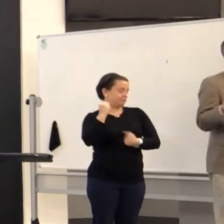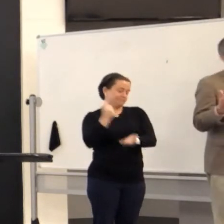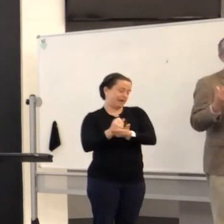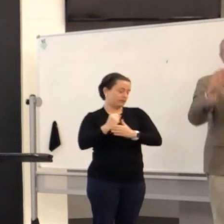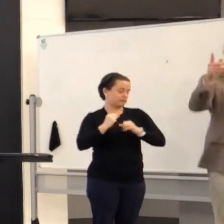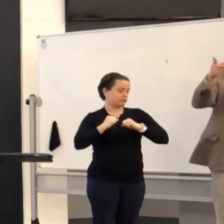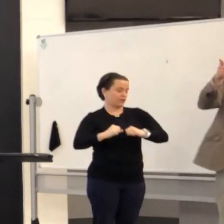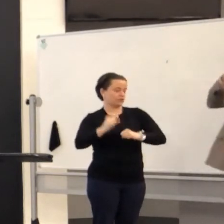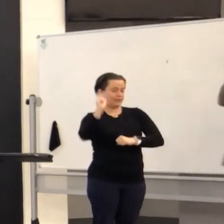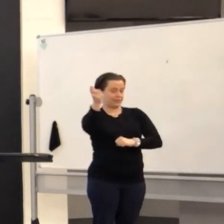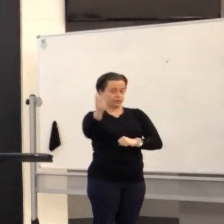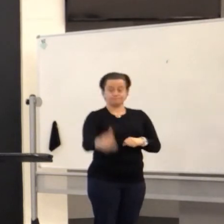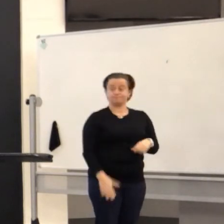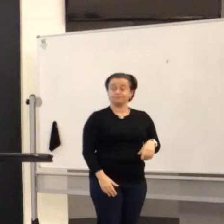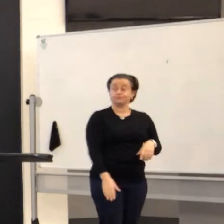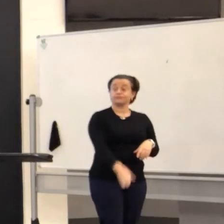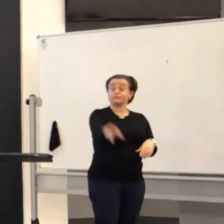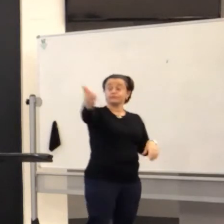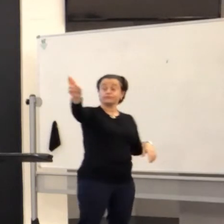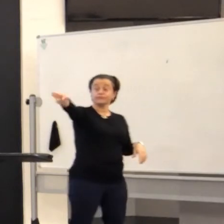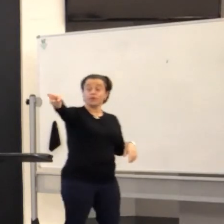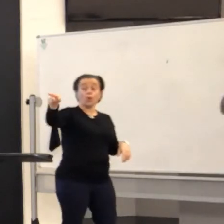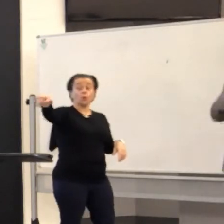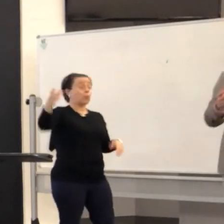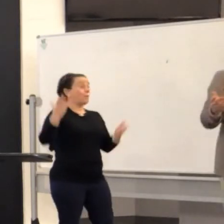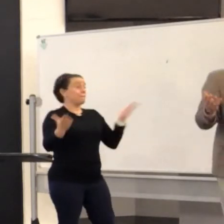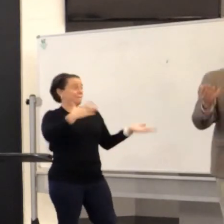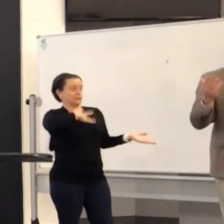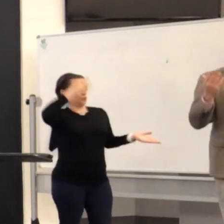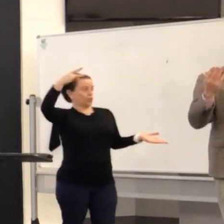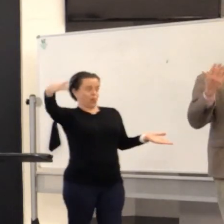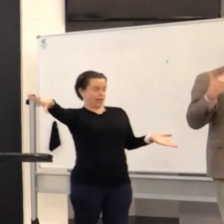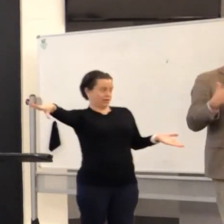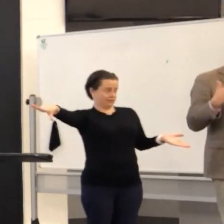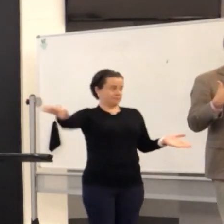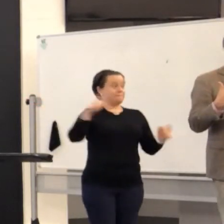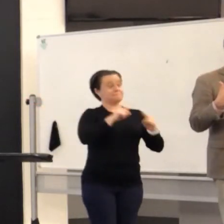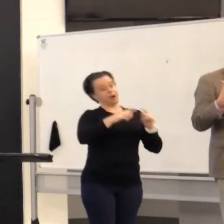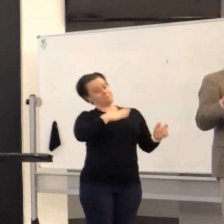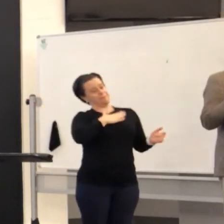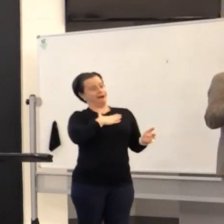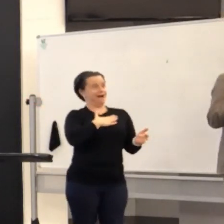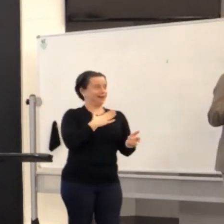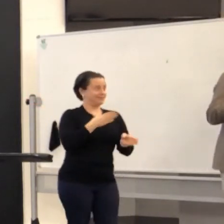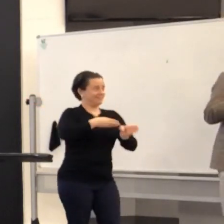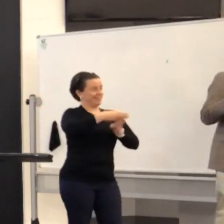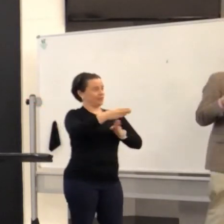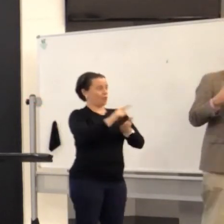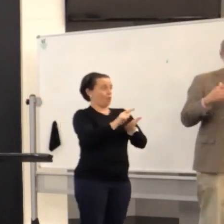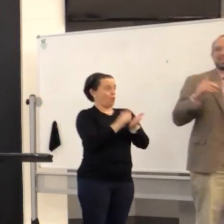You may not like this term but among patent lawyers we talk about open source software